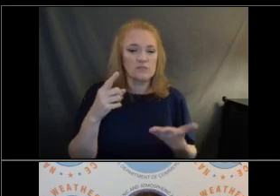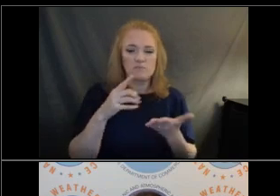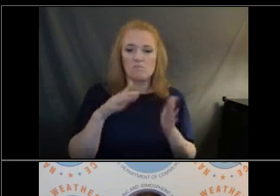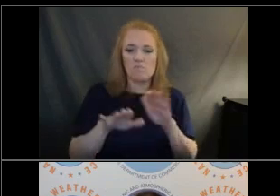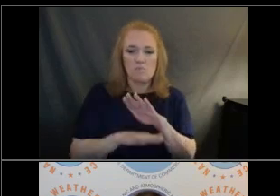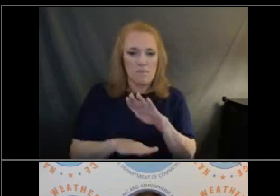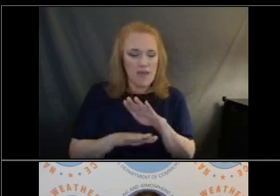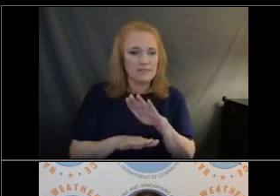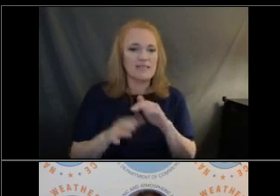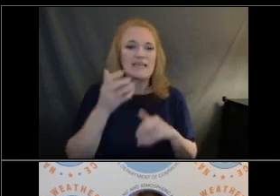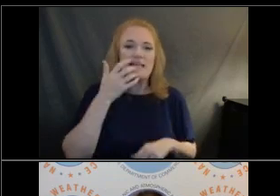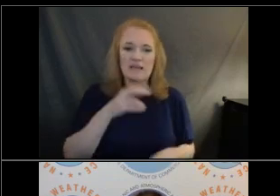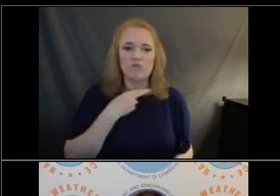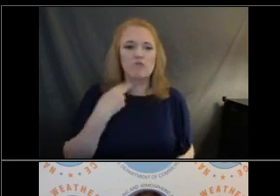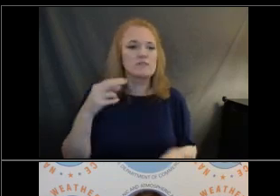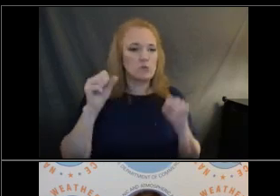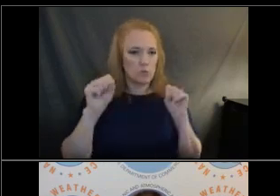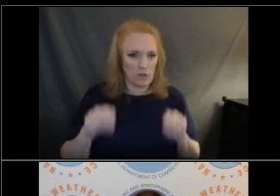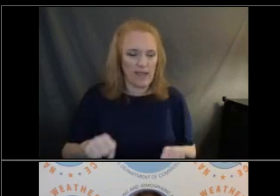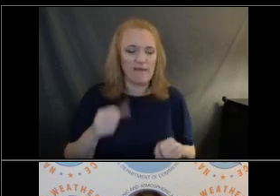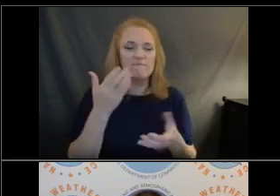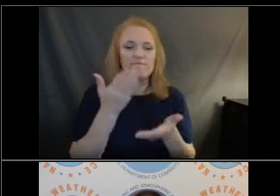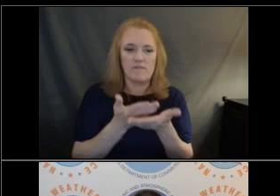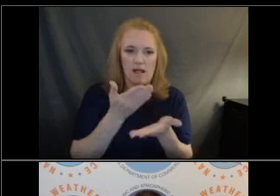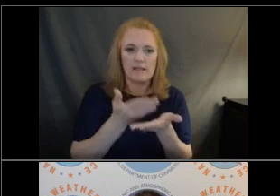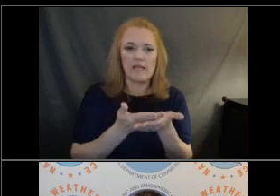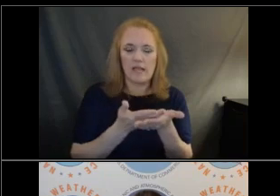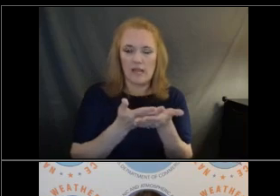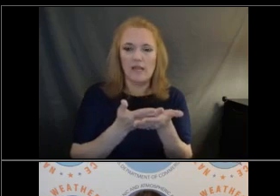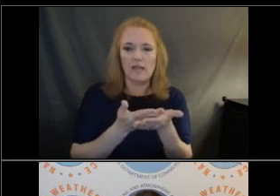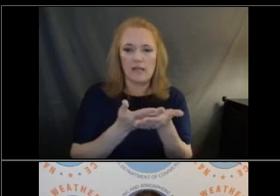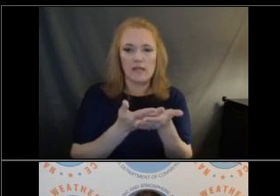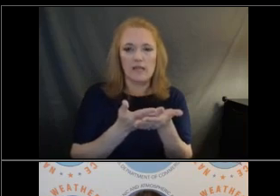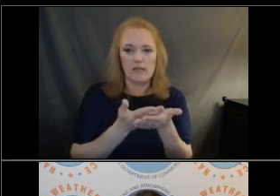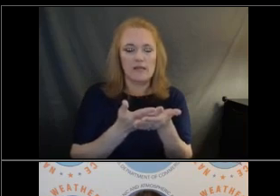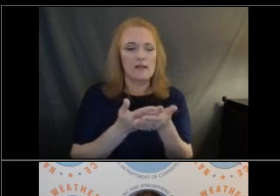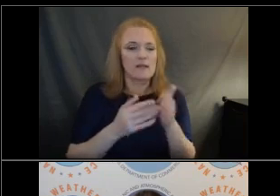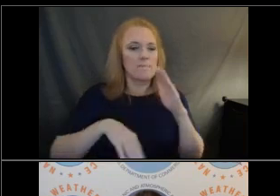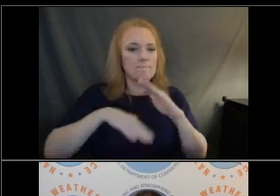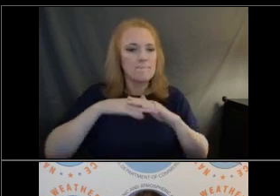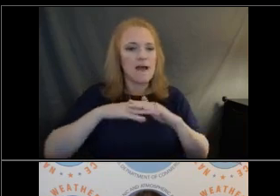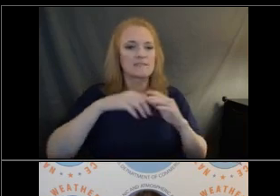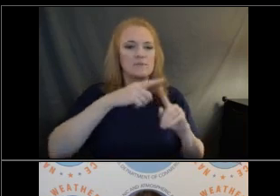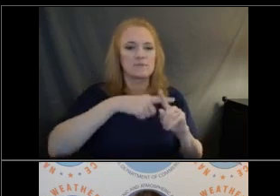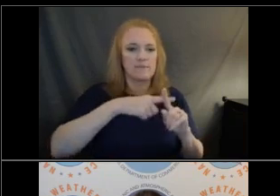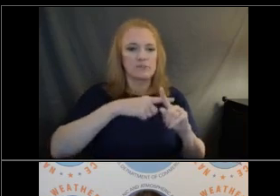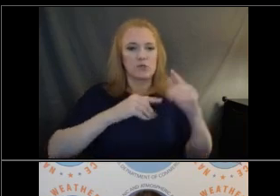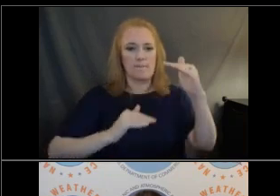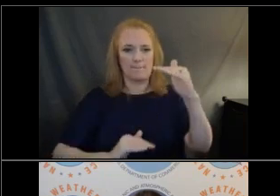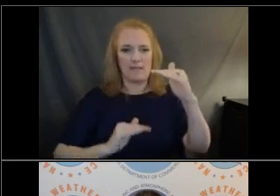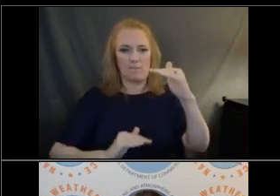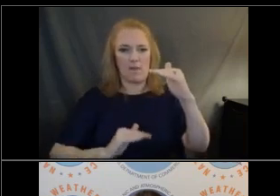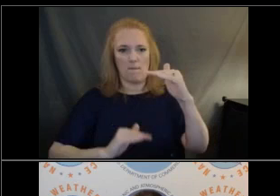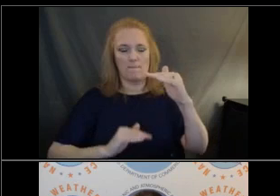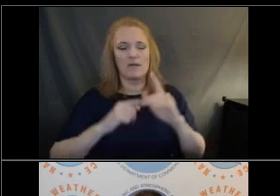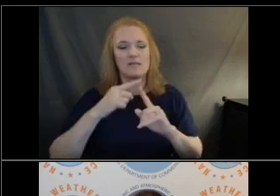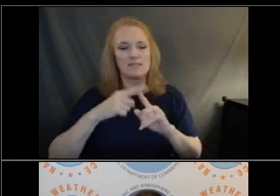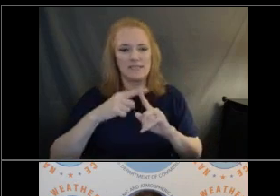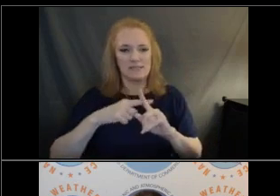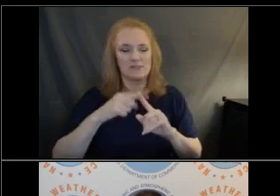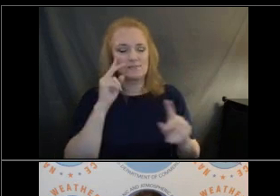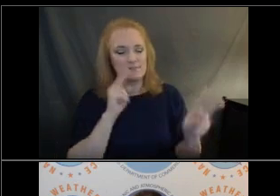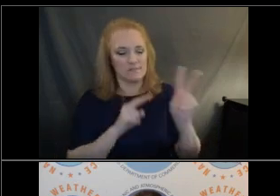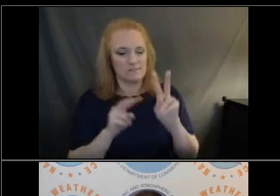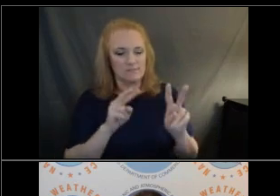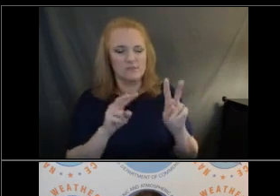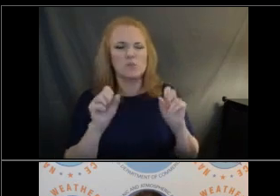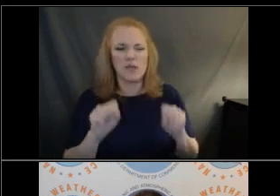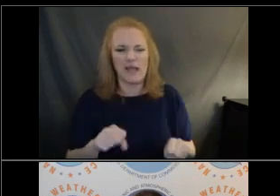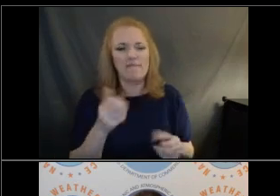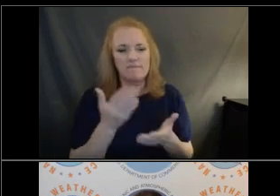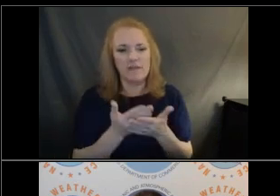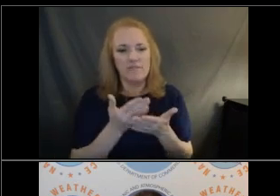can be verified by the maximum temperature and minimum temperature observations. For that more